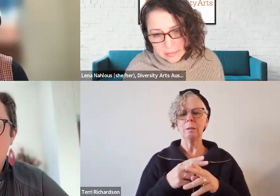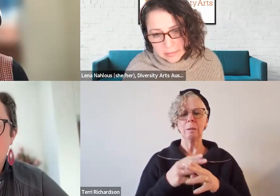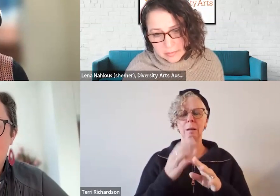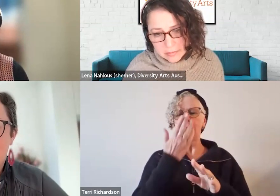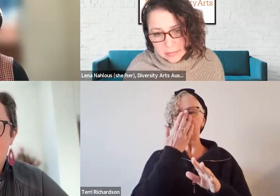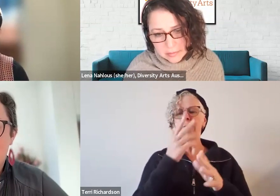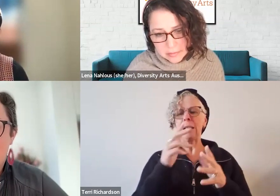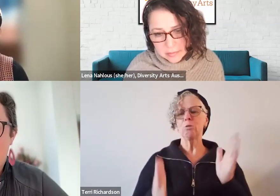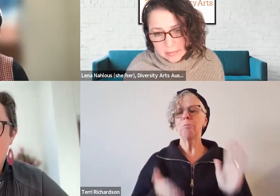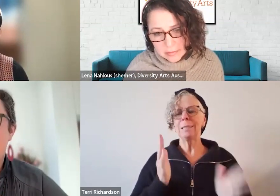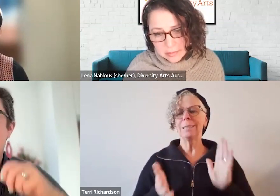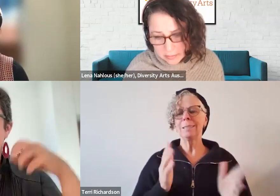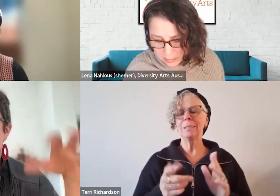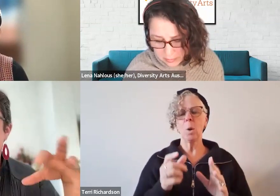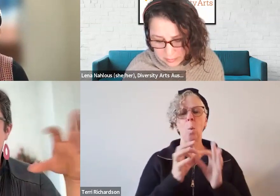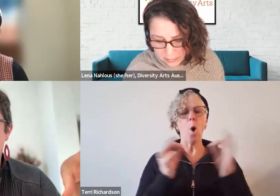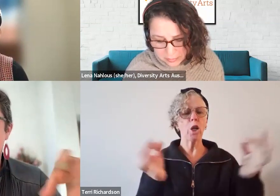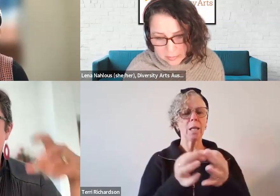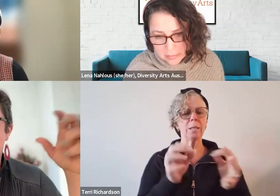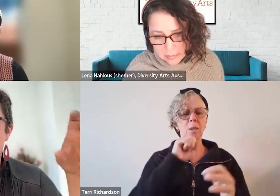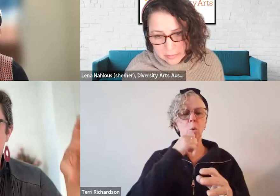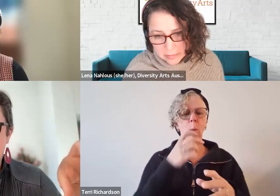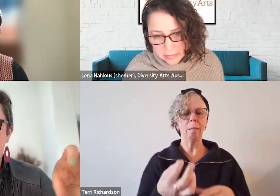So organisations that do invest in these innovations,